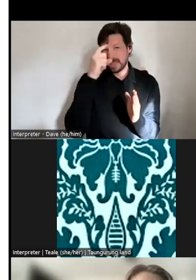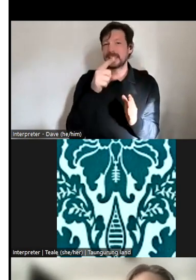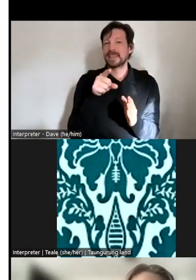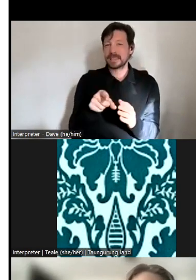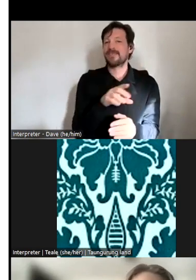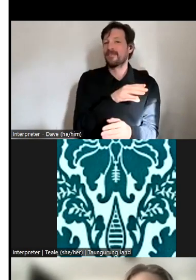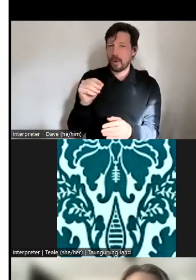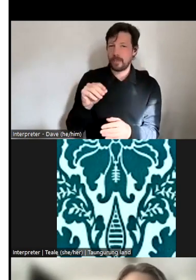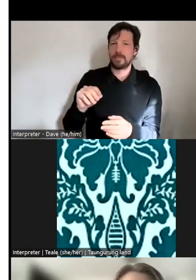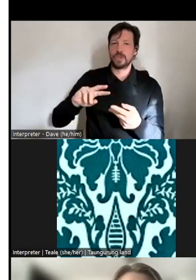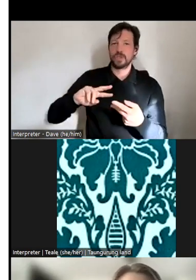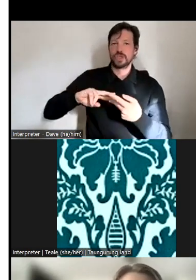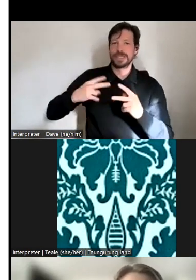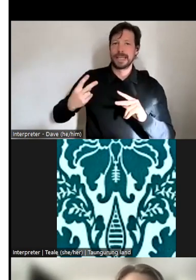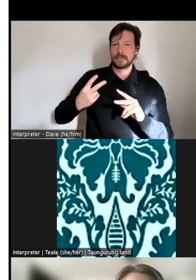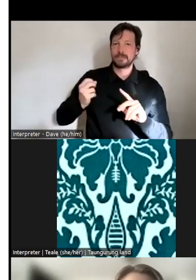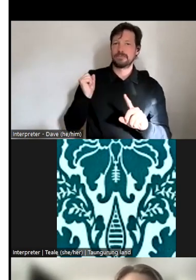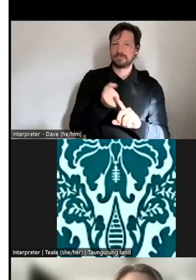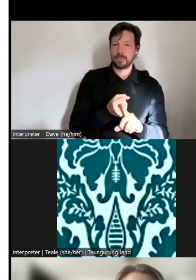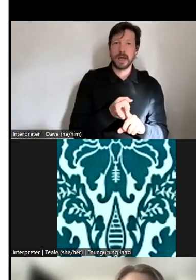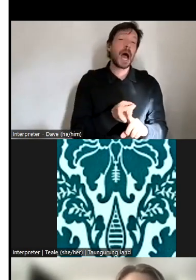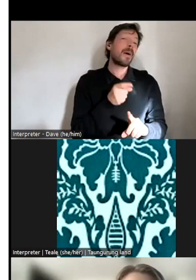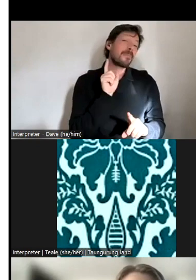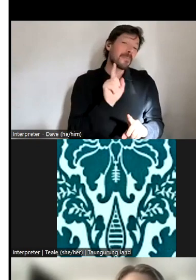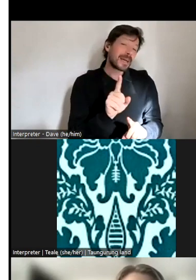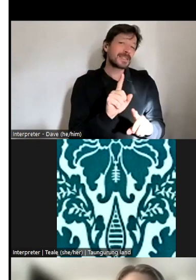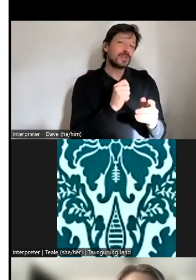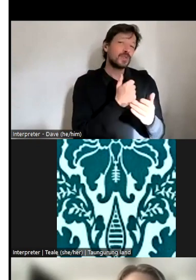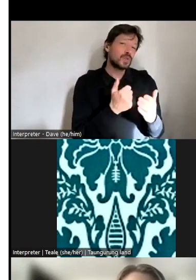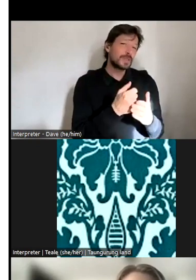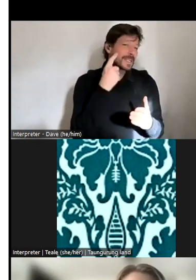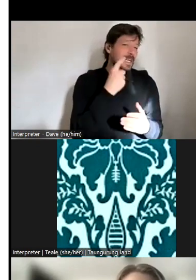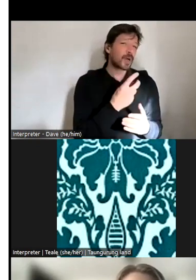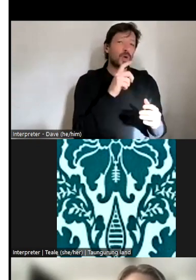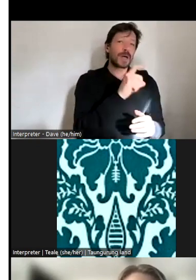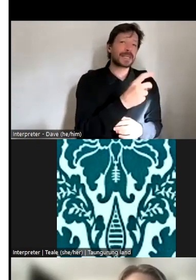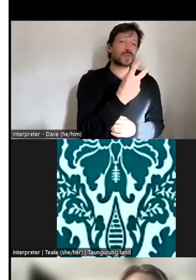If we find that, then we're not thinking connexin 26 is the cause of the hearing loss in that child.